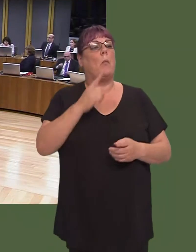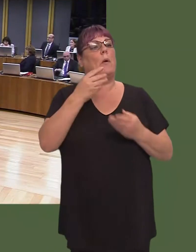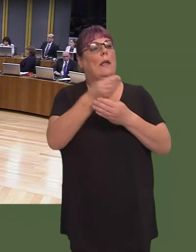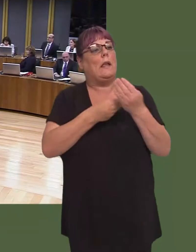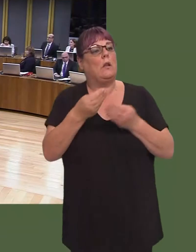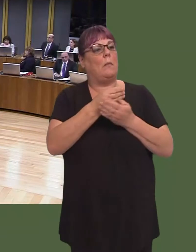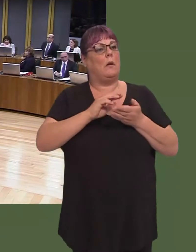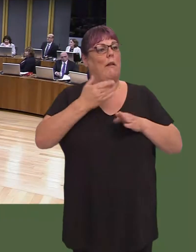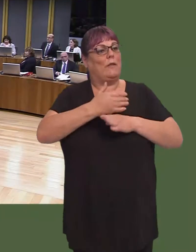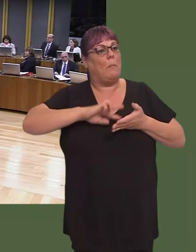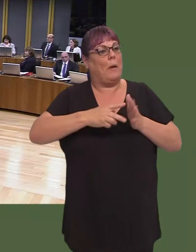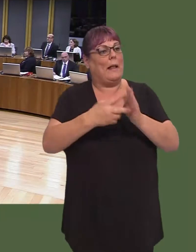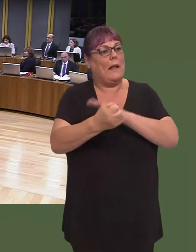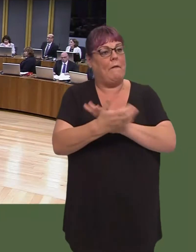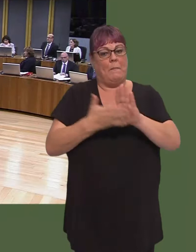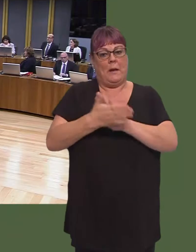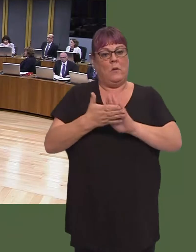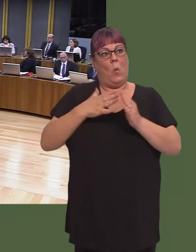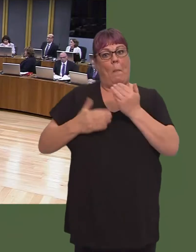We will fight to make sure that the people of Wales, yes, have the Government they deserve,